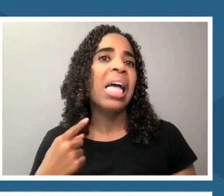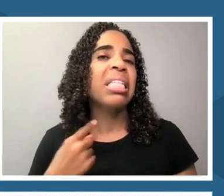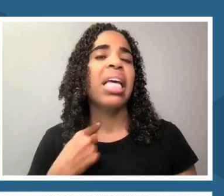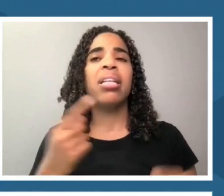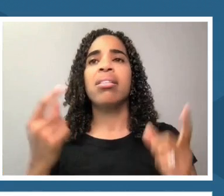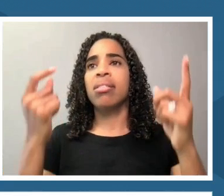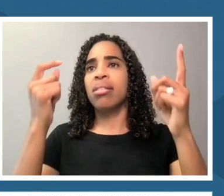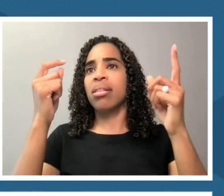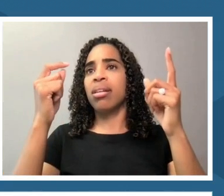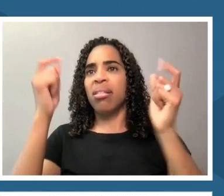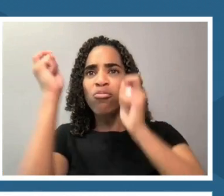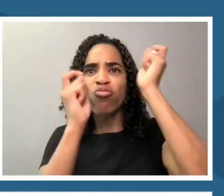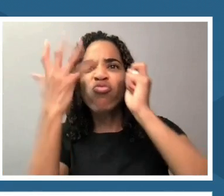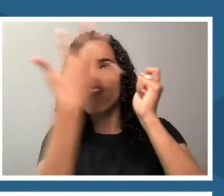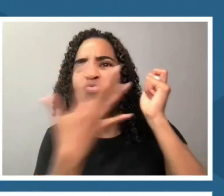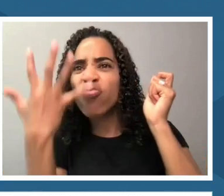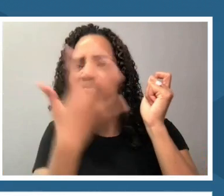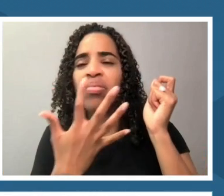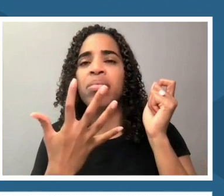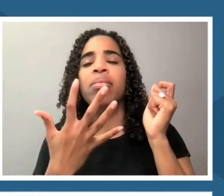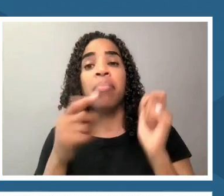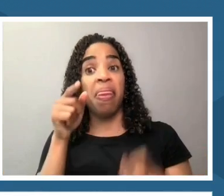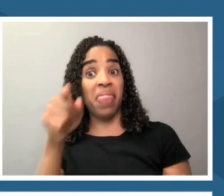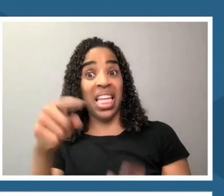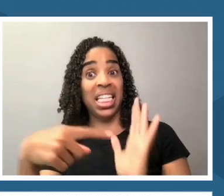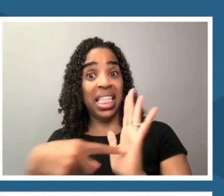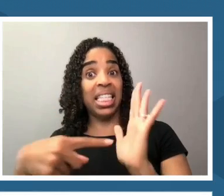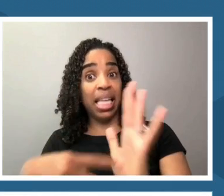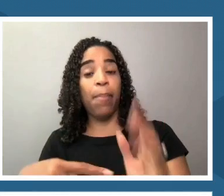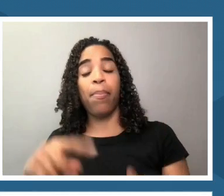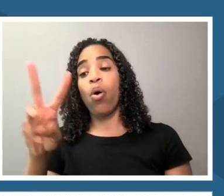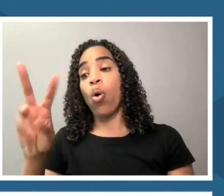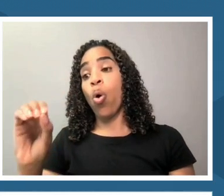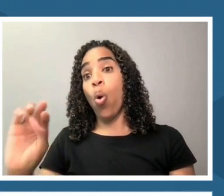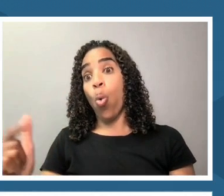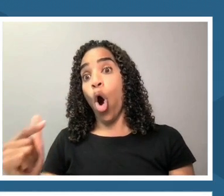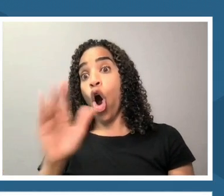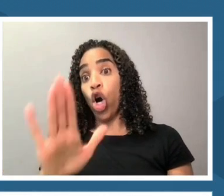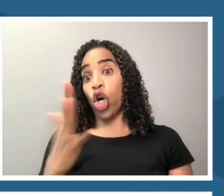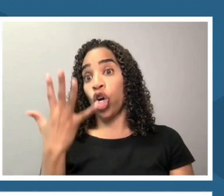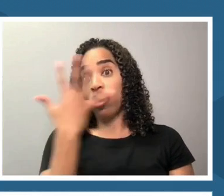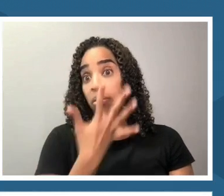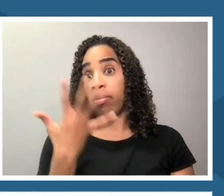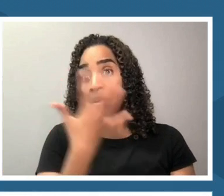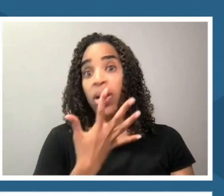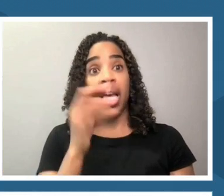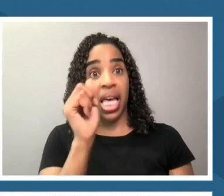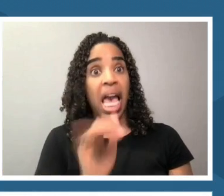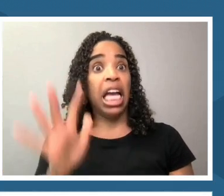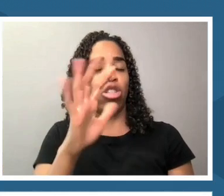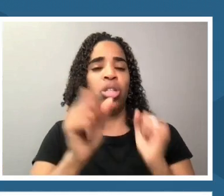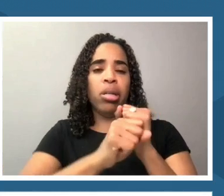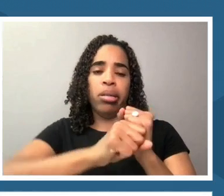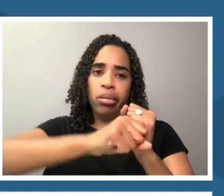in these examples in particular wong's asian features and heritage are